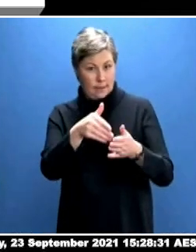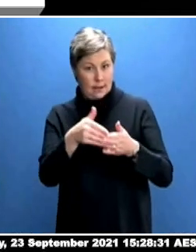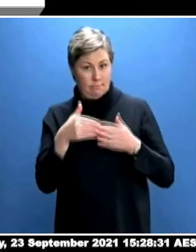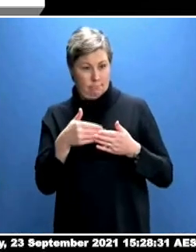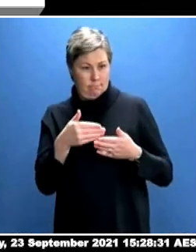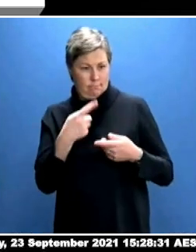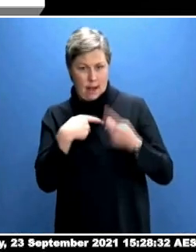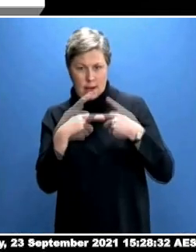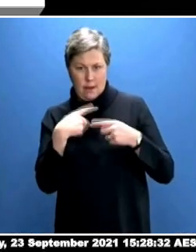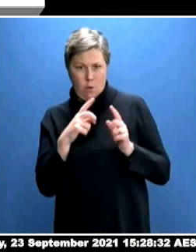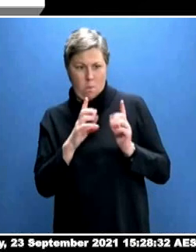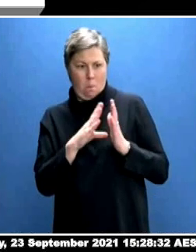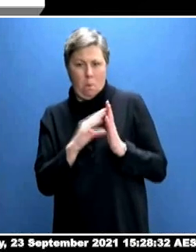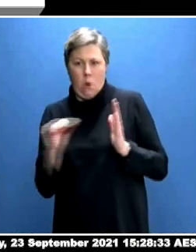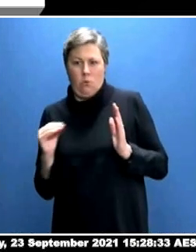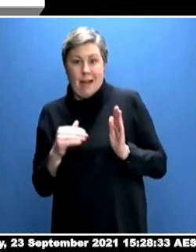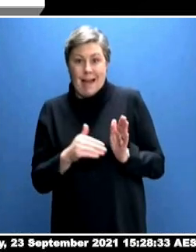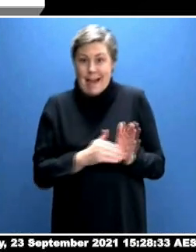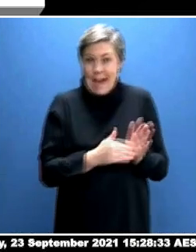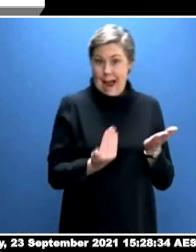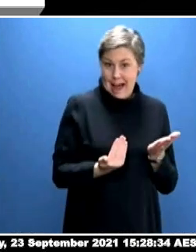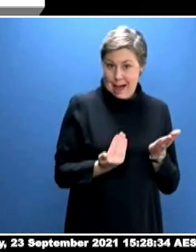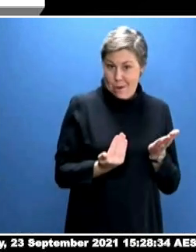What is the model at the moment, what is being developed and what